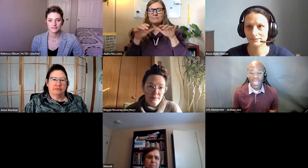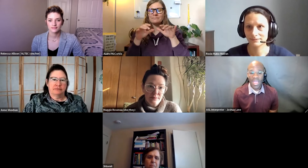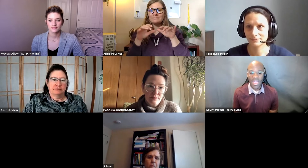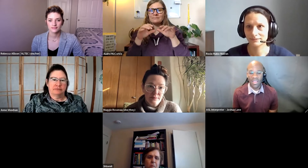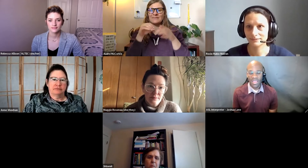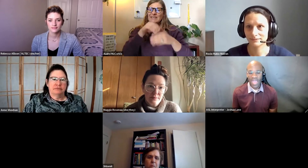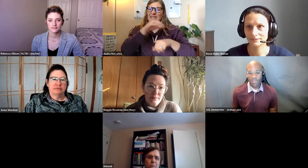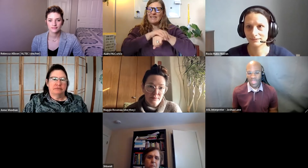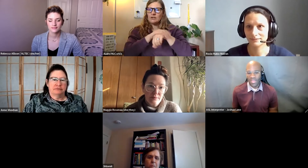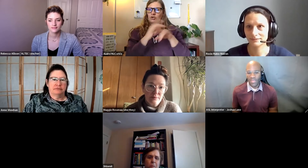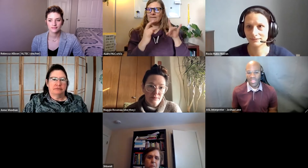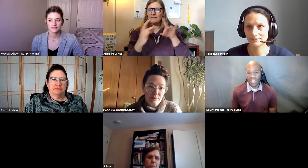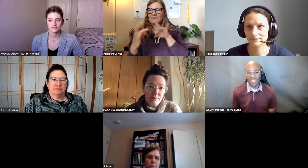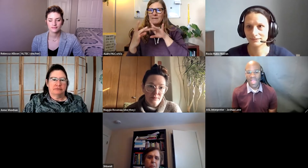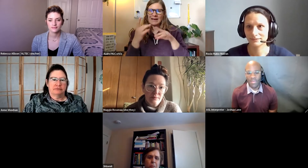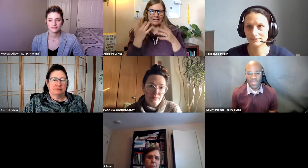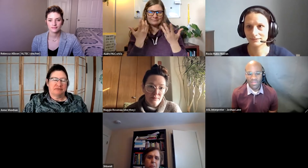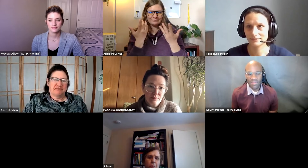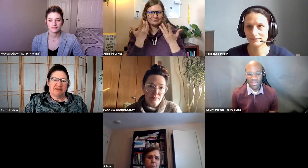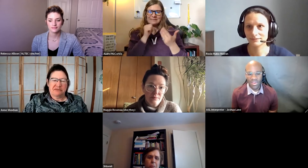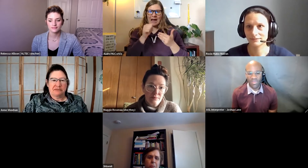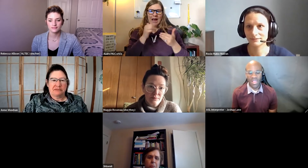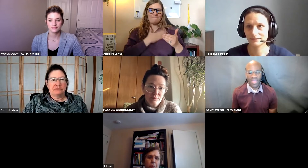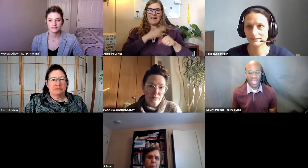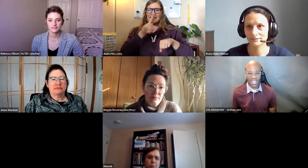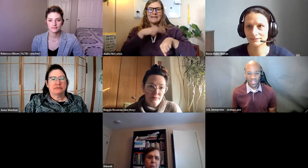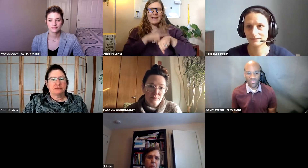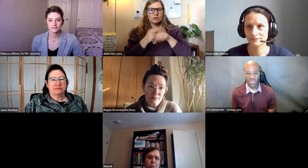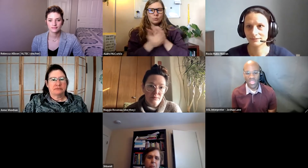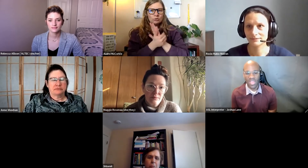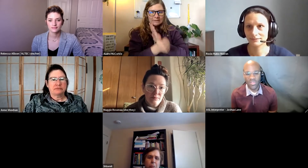and it can't be something that's typed, you know it's not like English with English